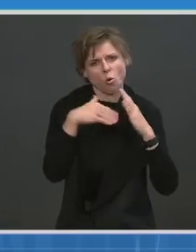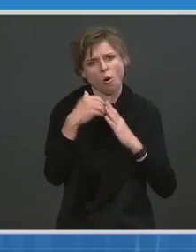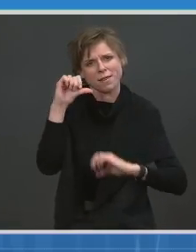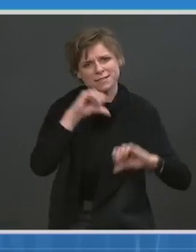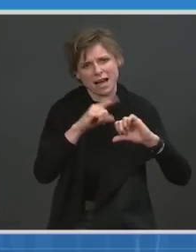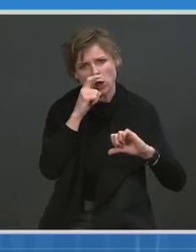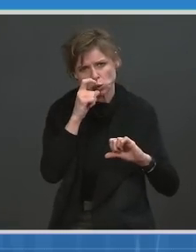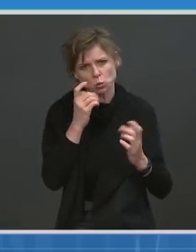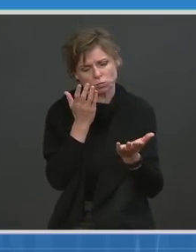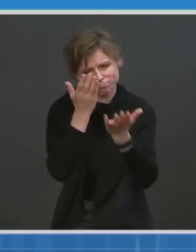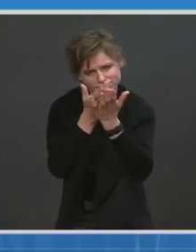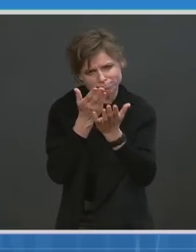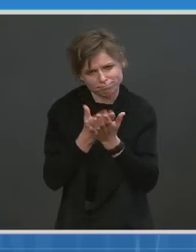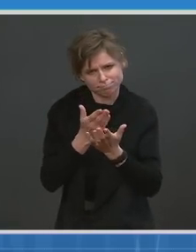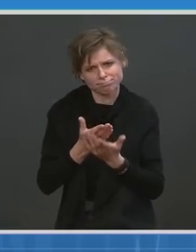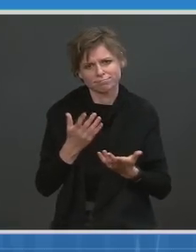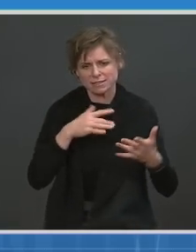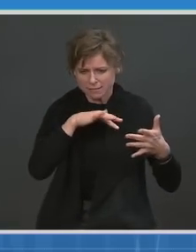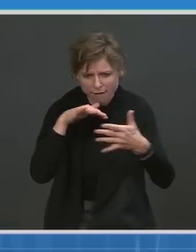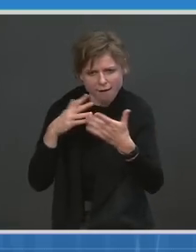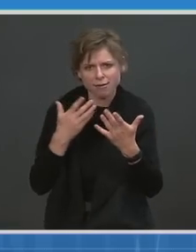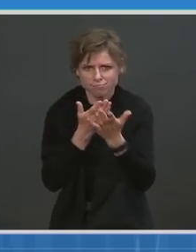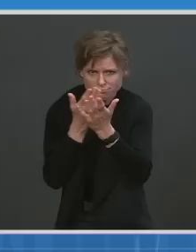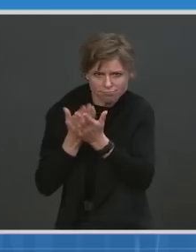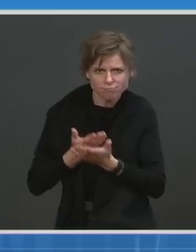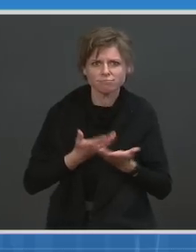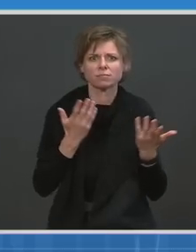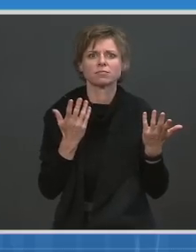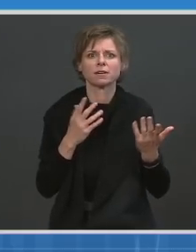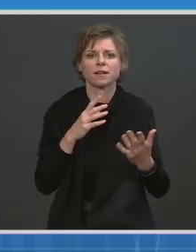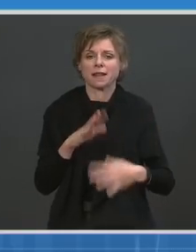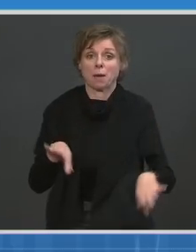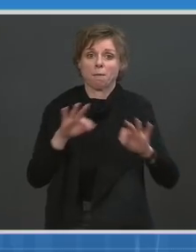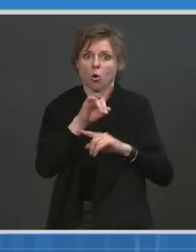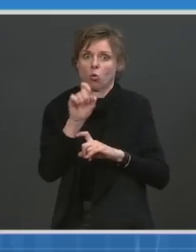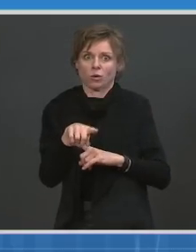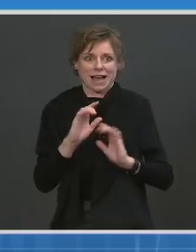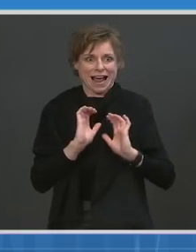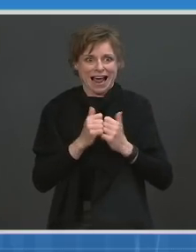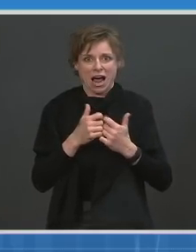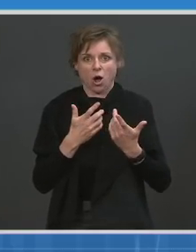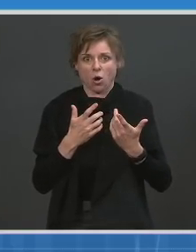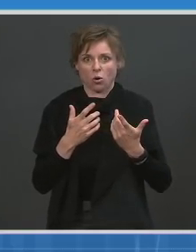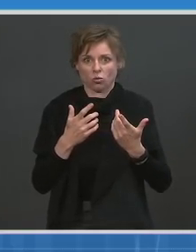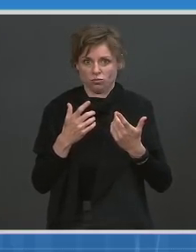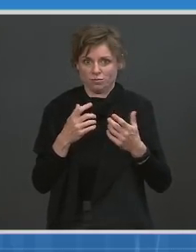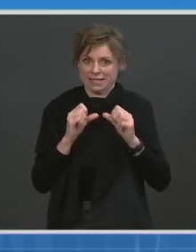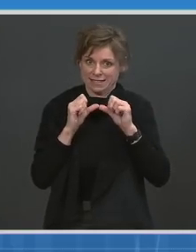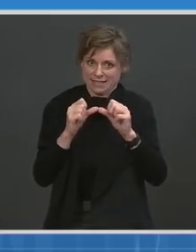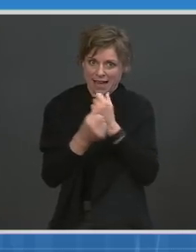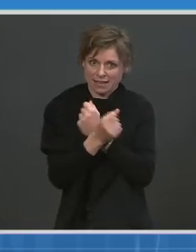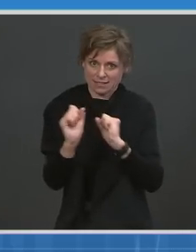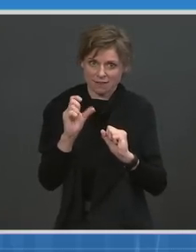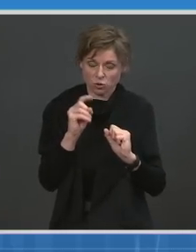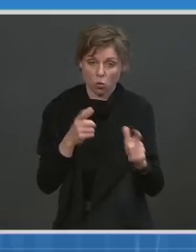such as the distance required to remain safe, so that we can move quickly to this end. Thank you. I look forward to your questions,